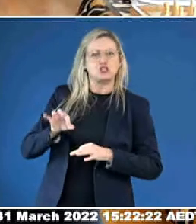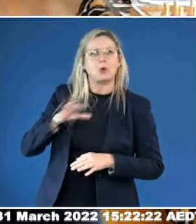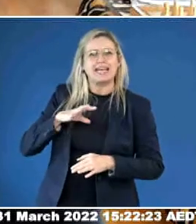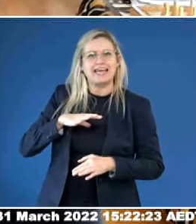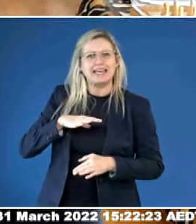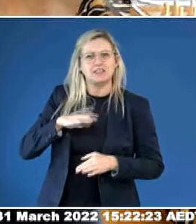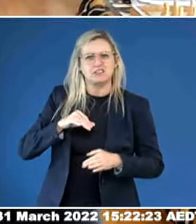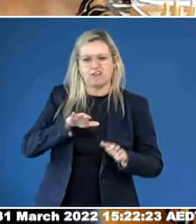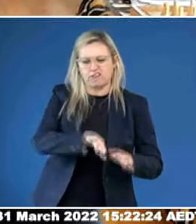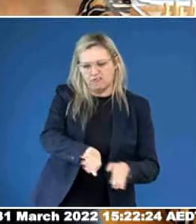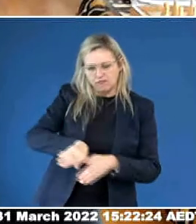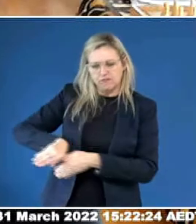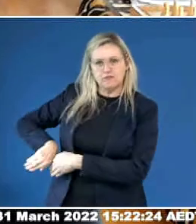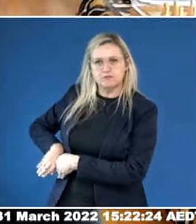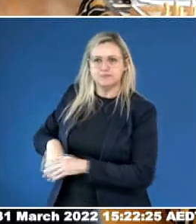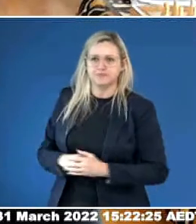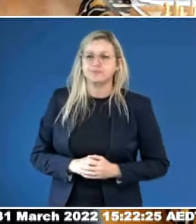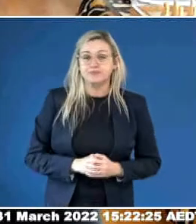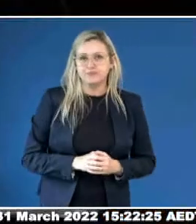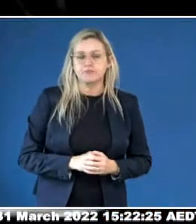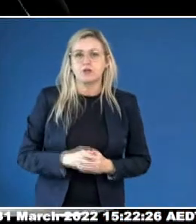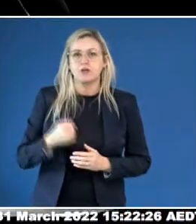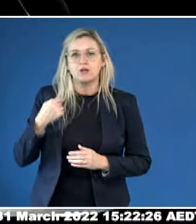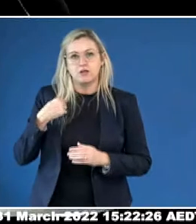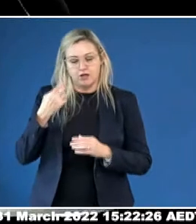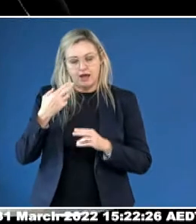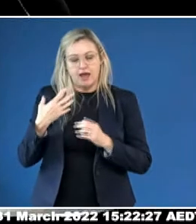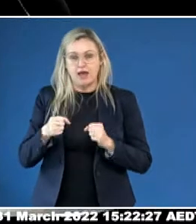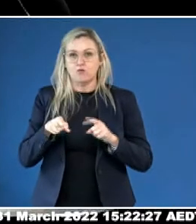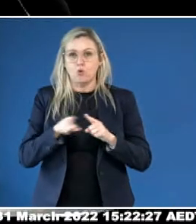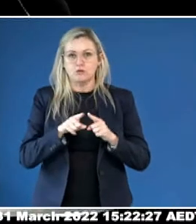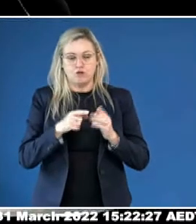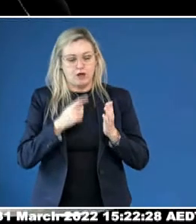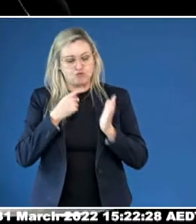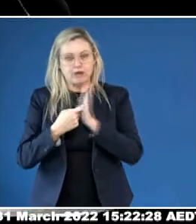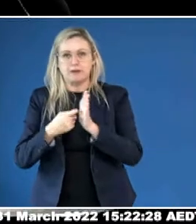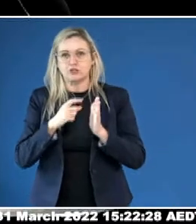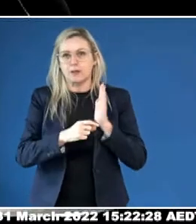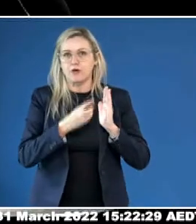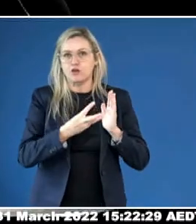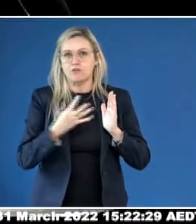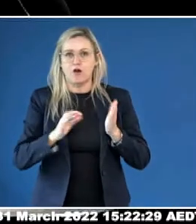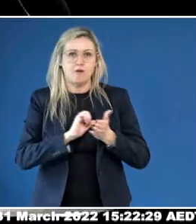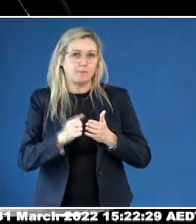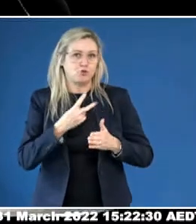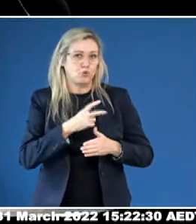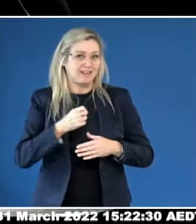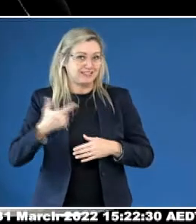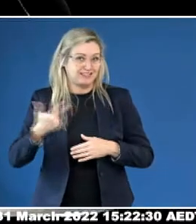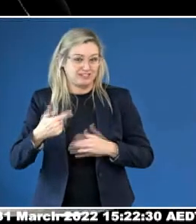CEDAW General Recommendation 35 published in 2017, it actually makes very explicit around